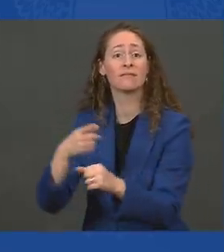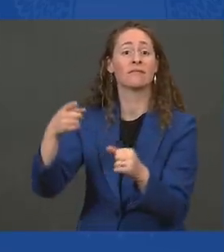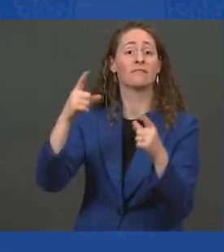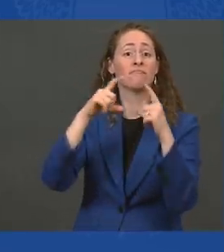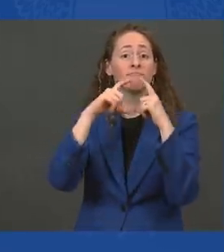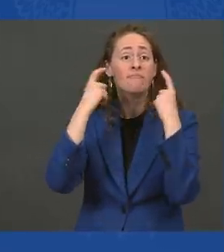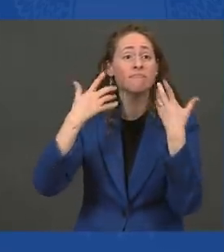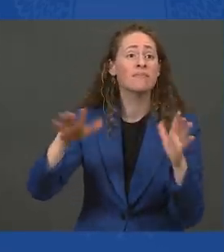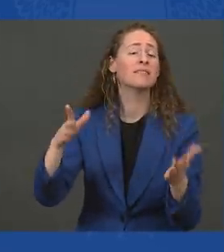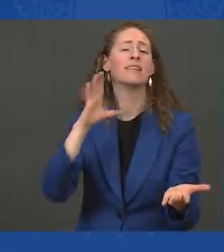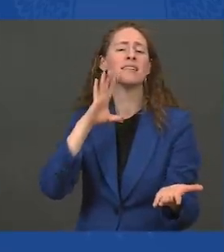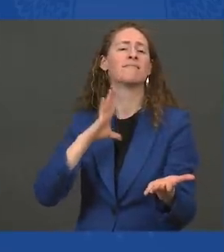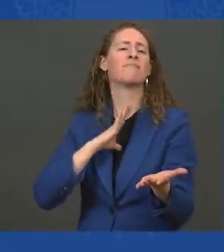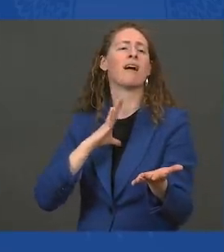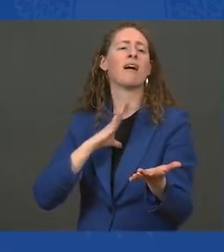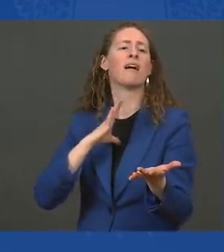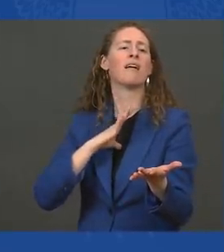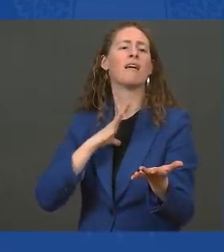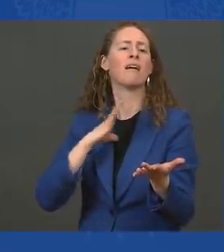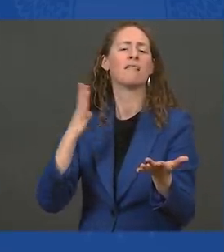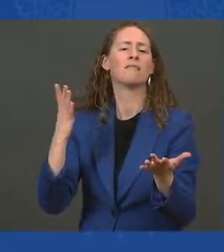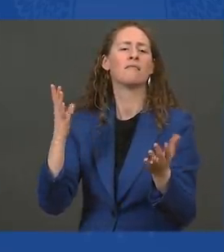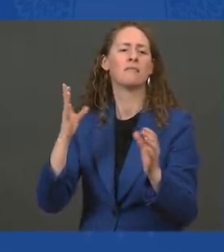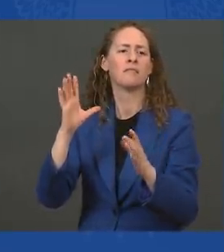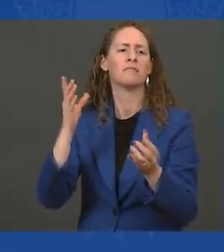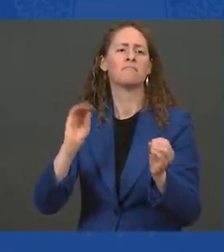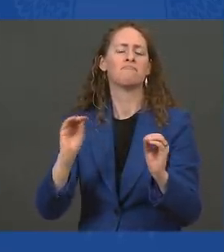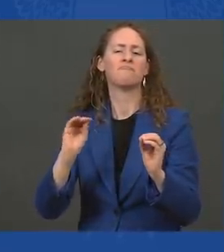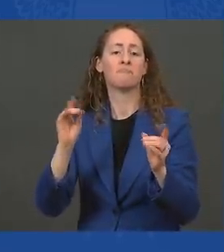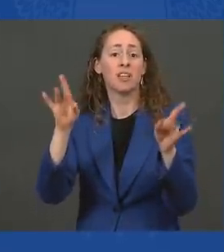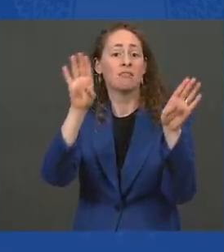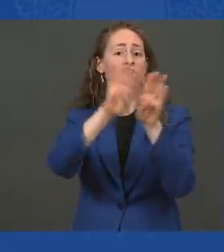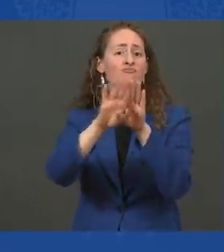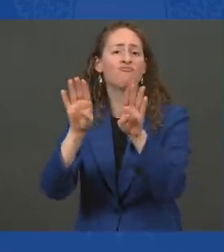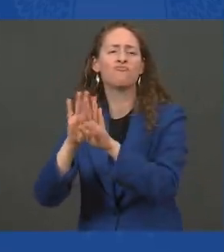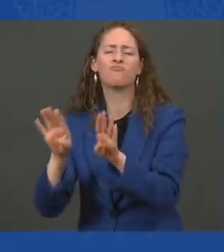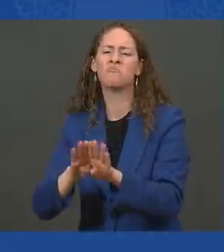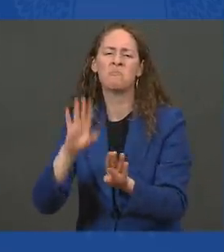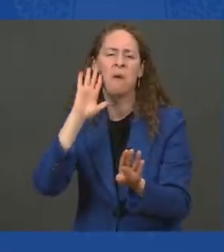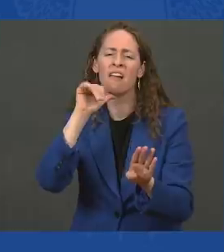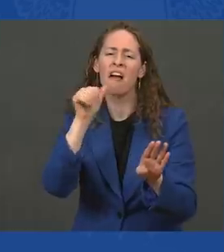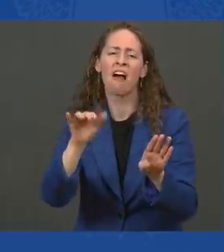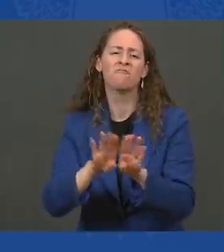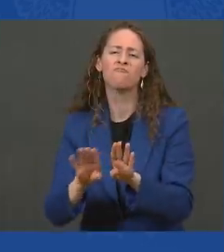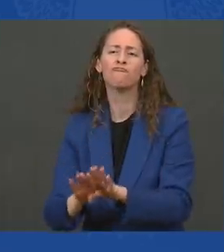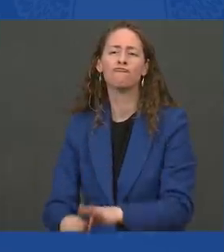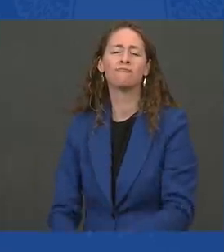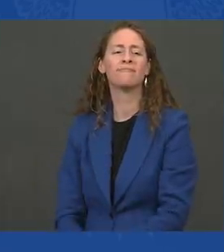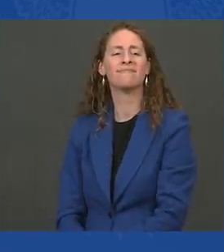The Press: Yes. Going on from that question, we've got the Christmas period coming up, a huge amount of travel.